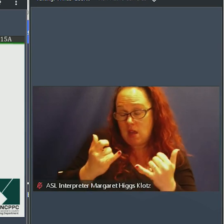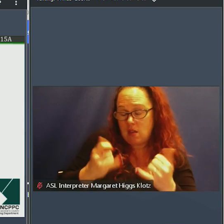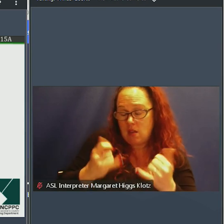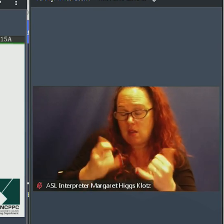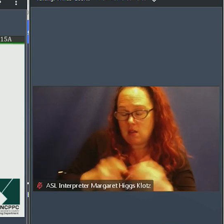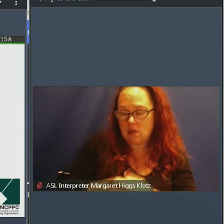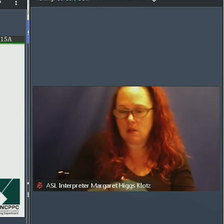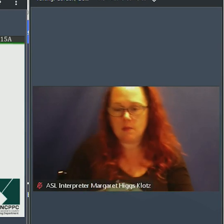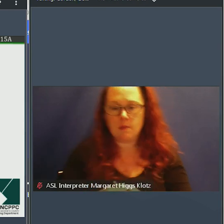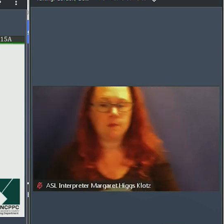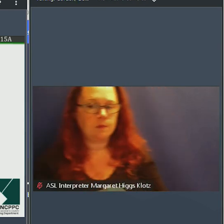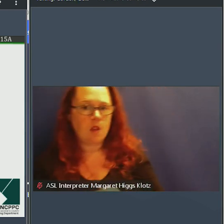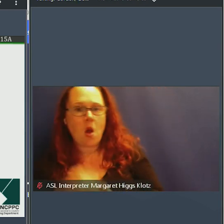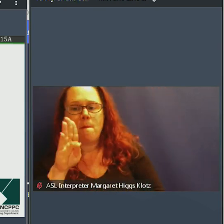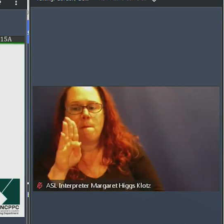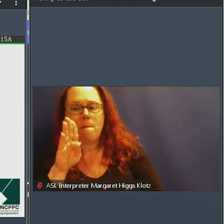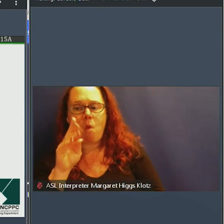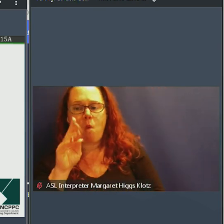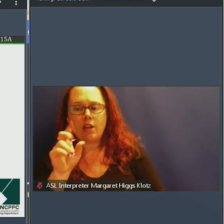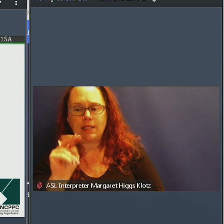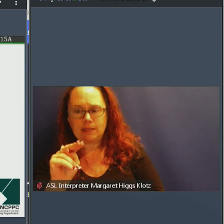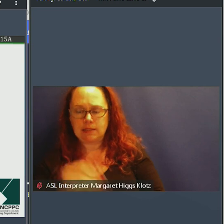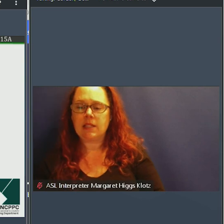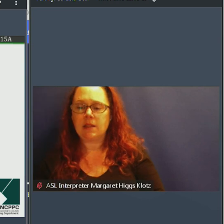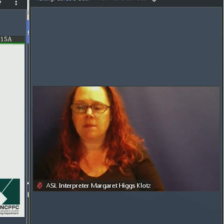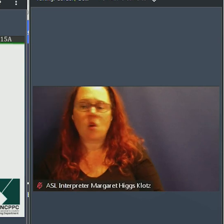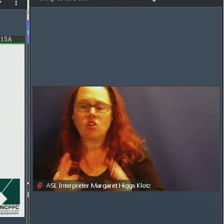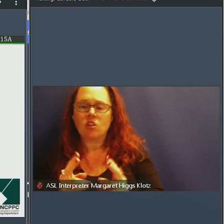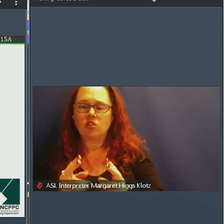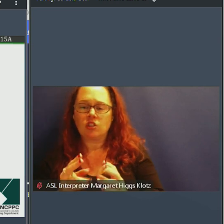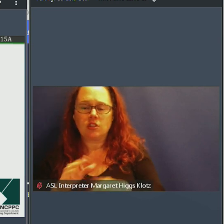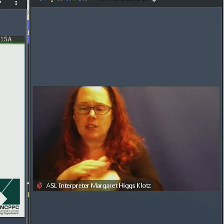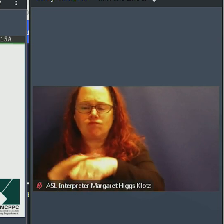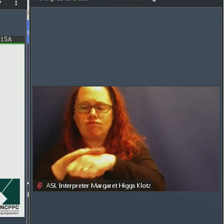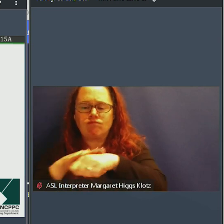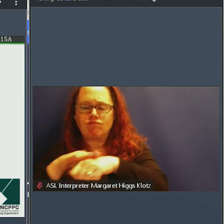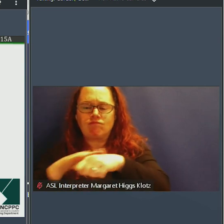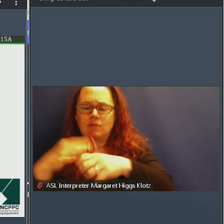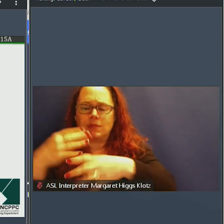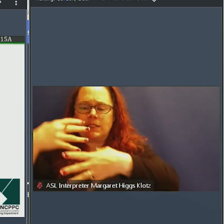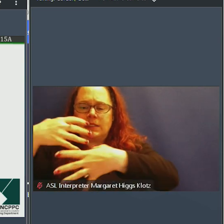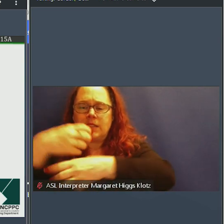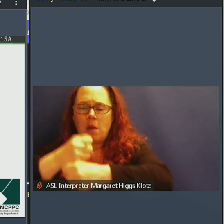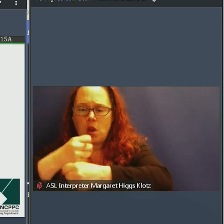So. So, so just to, just to give a really brief overview and I will turn my camera on, if it makes.